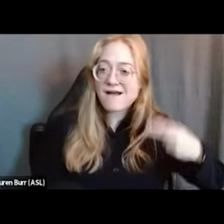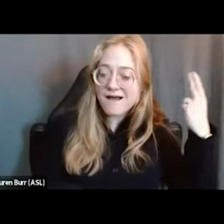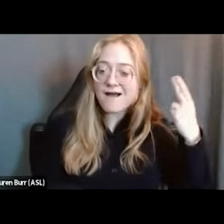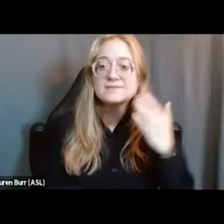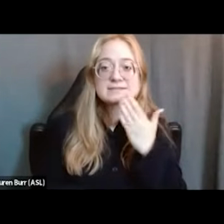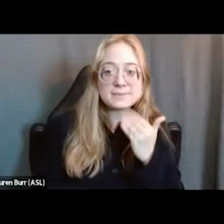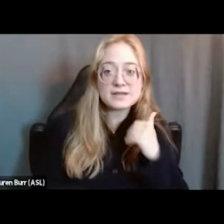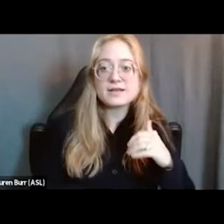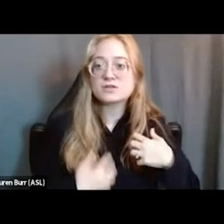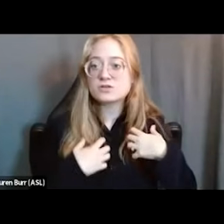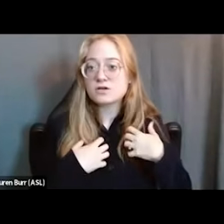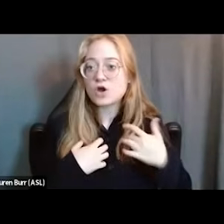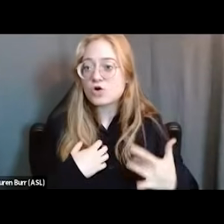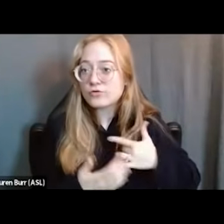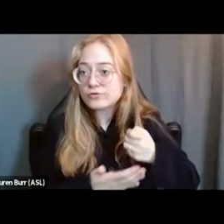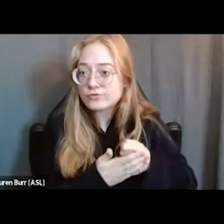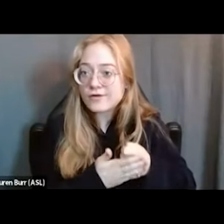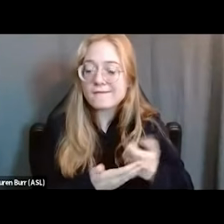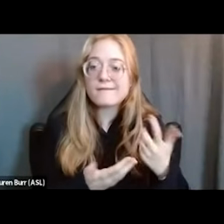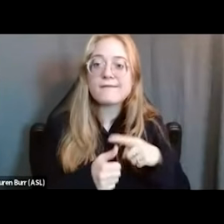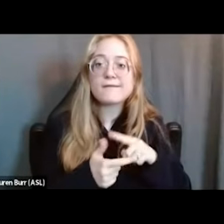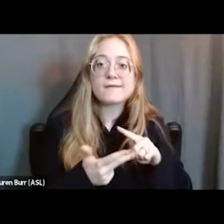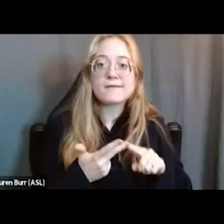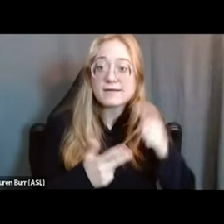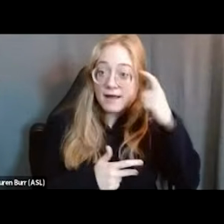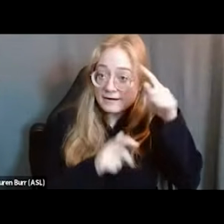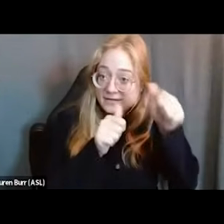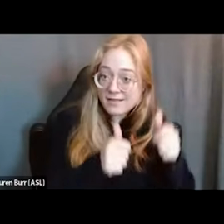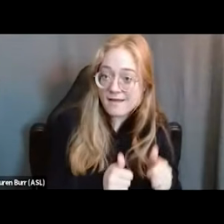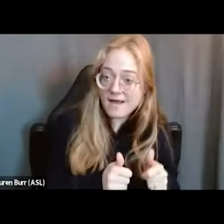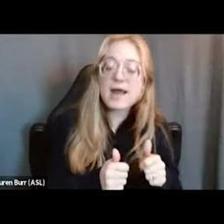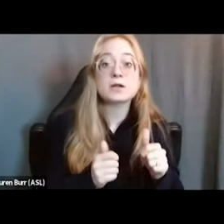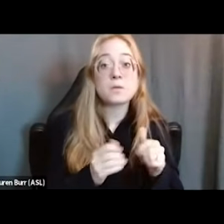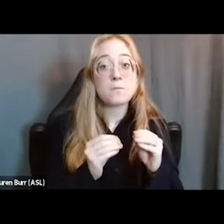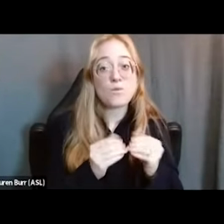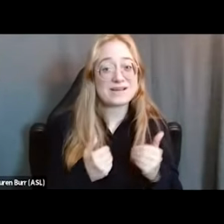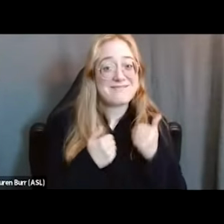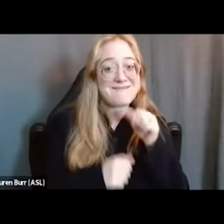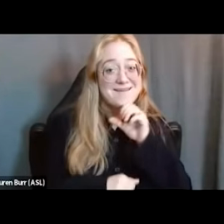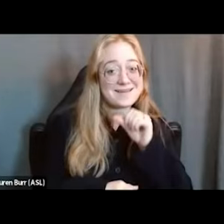They're more likely to experience cognitive decline and experience this at a younger age. They're also more likely to experience